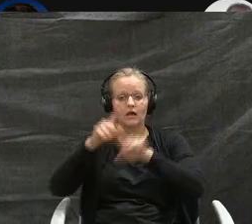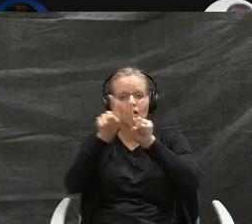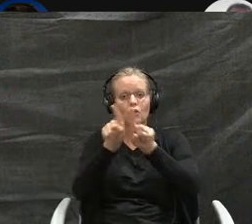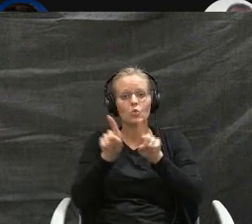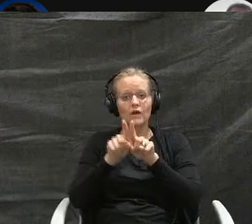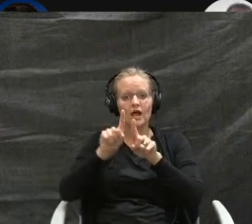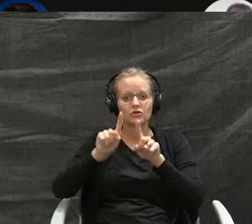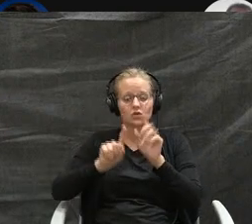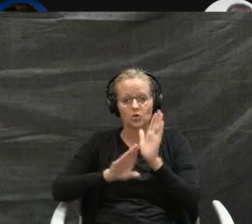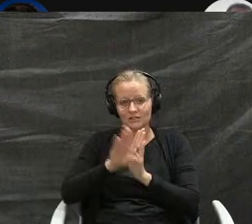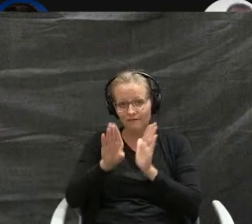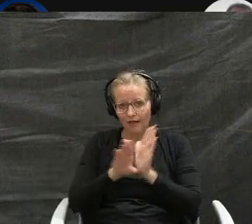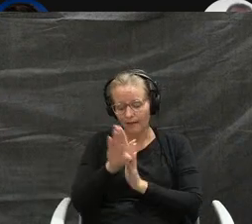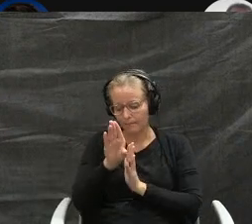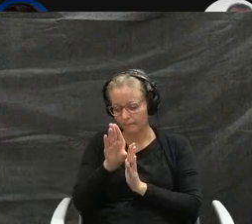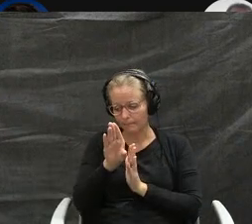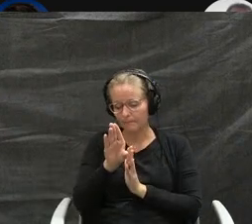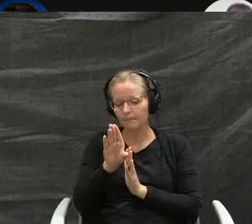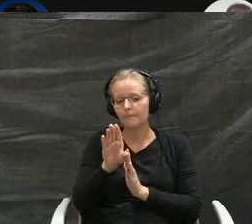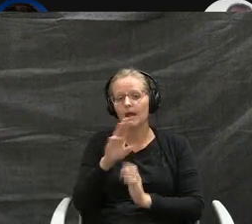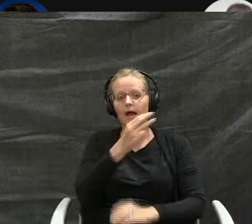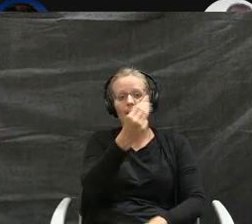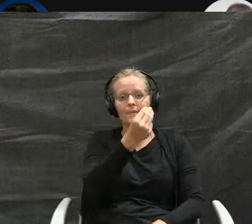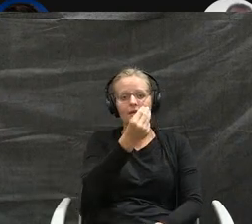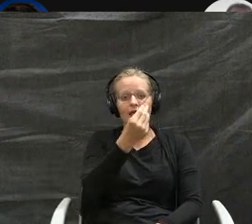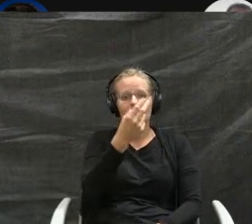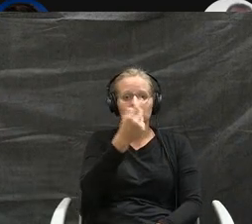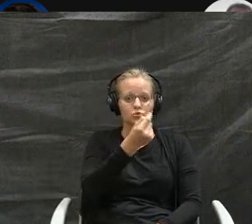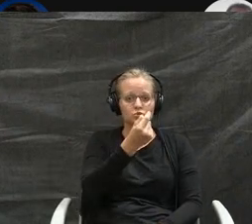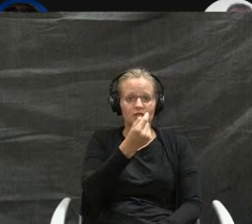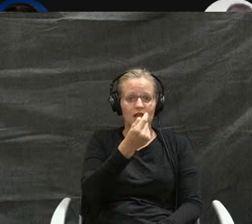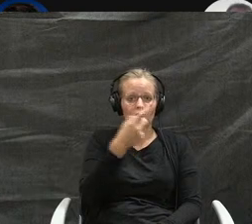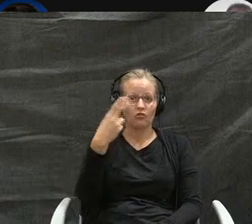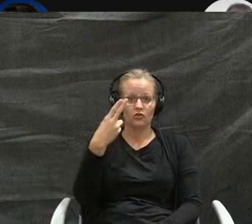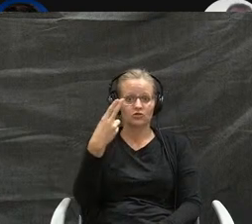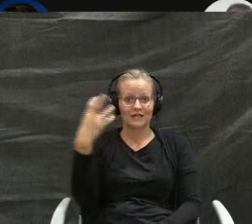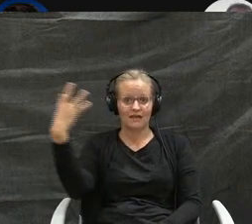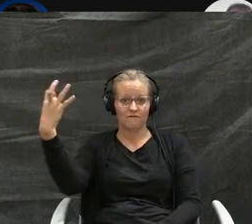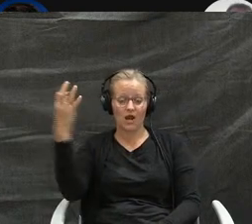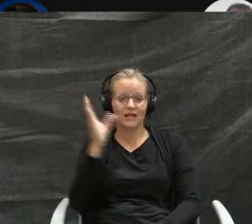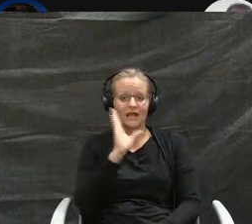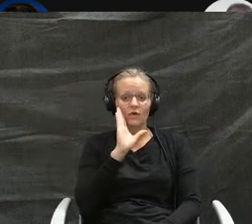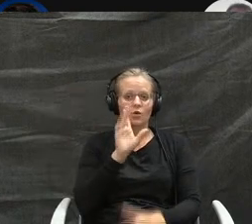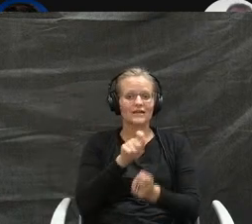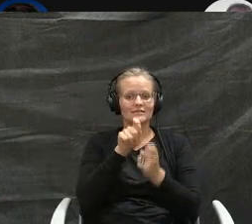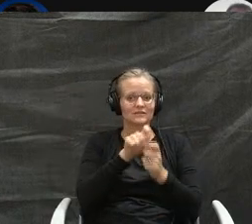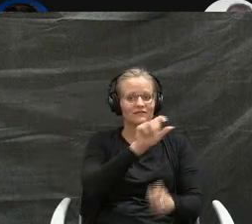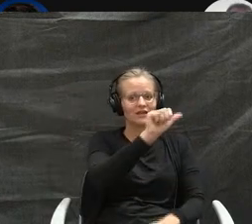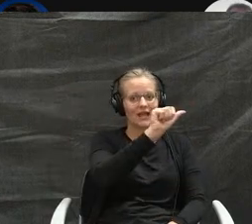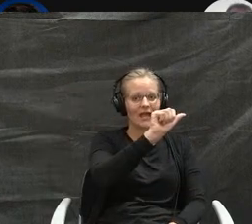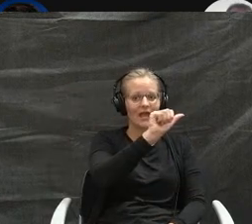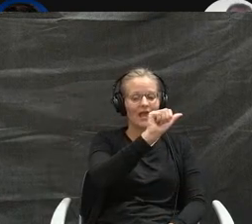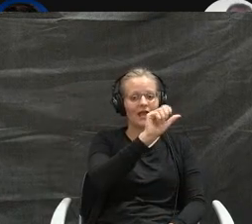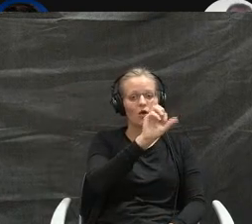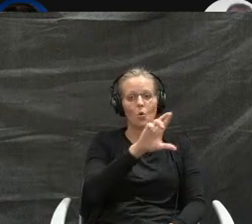that Monday, Tuesday, Thursday, Friday would be those specific AAB days, then on Wednesdays would be what we traditionally